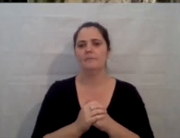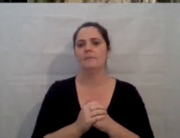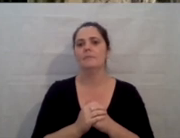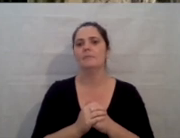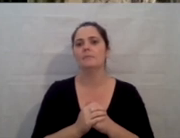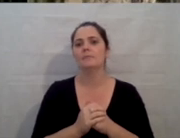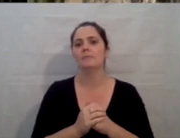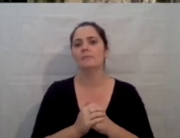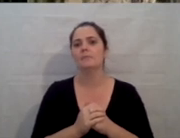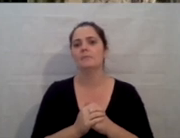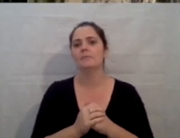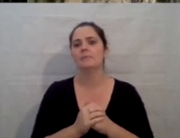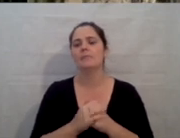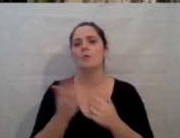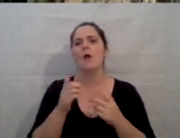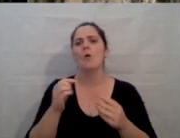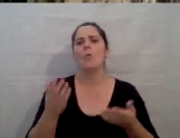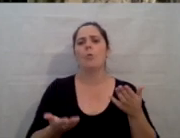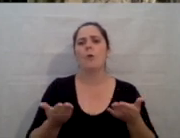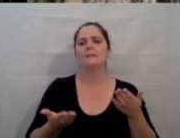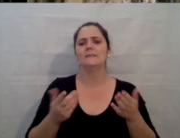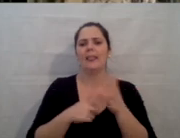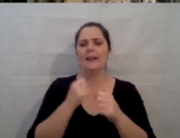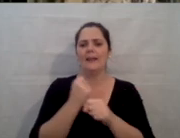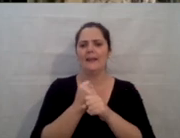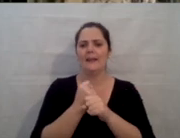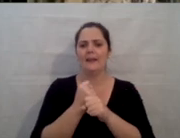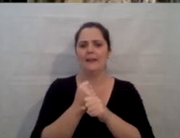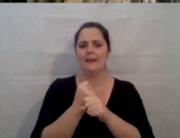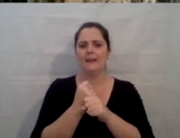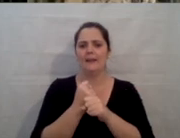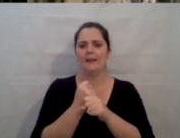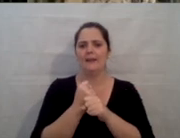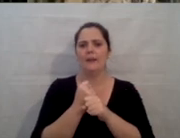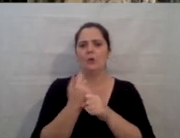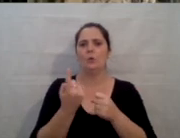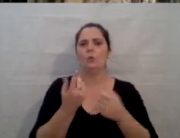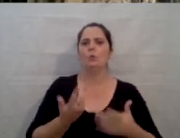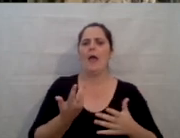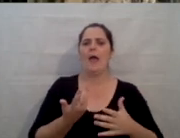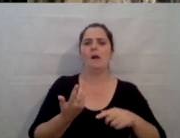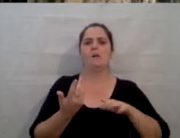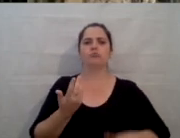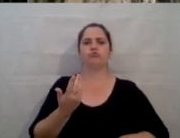sorry is coming down that way, his weight-bearing leg is going back behind him and crossing over there.